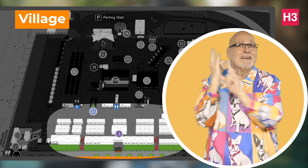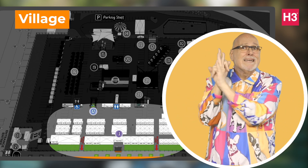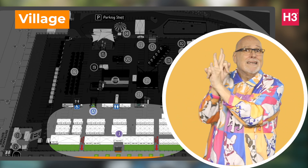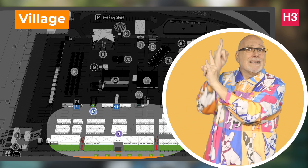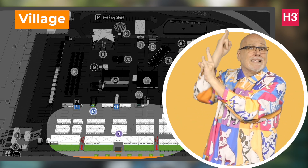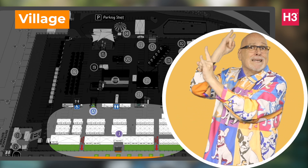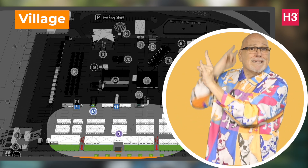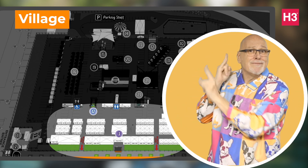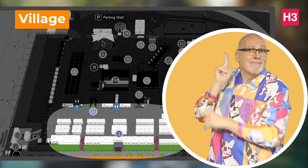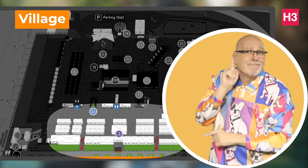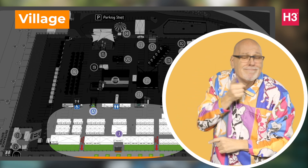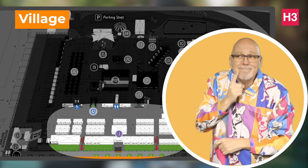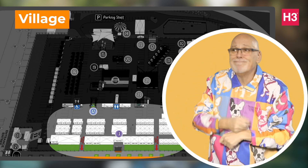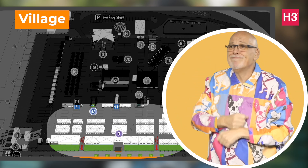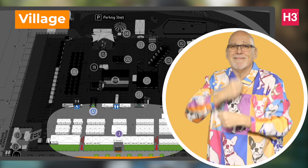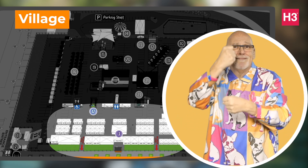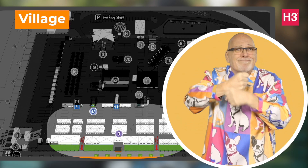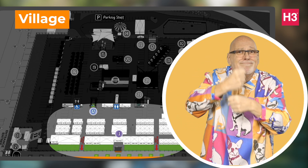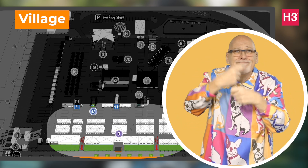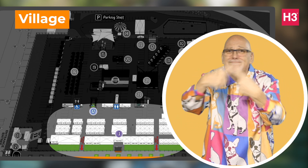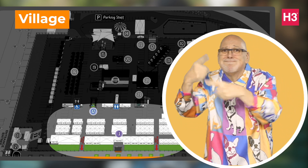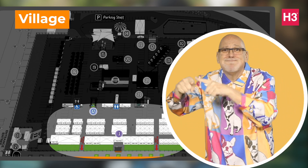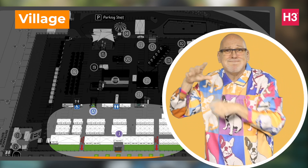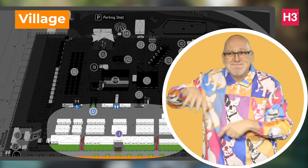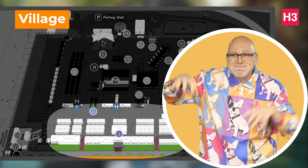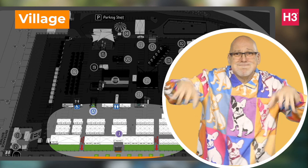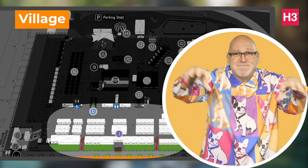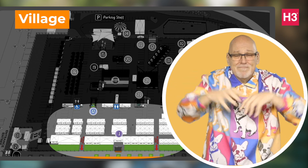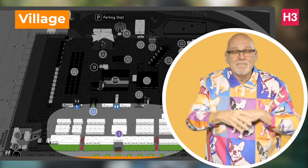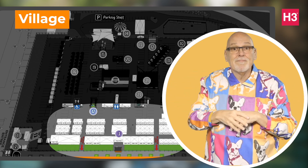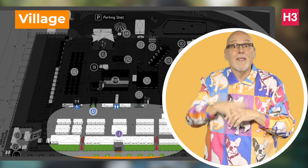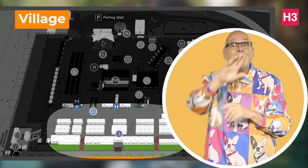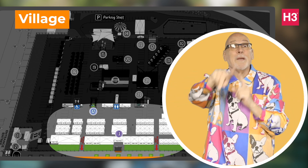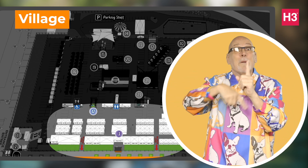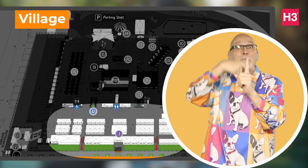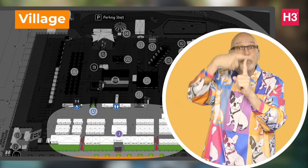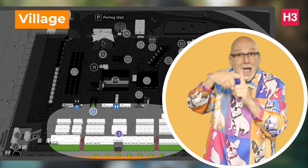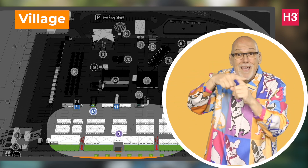the rich history of the Deaf community.